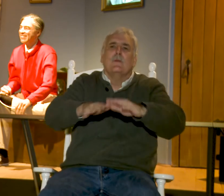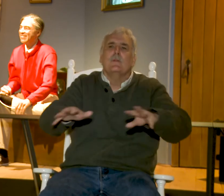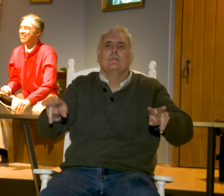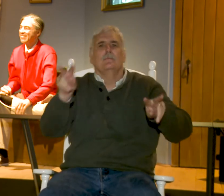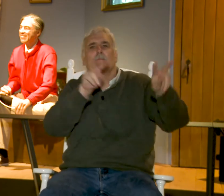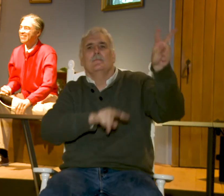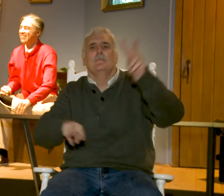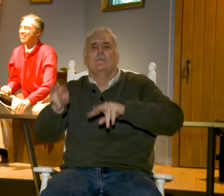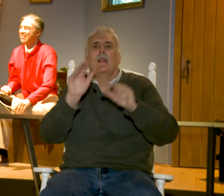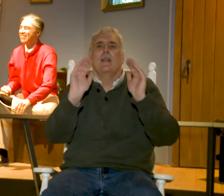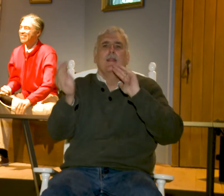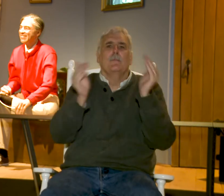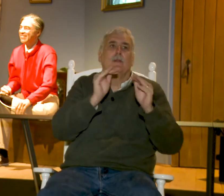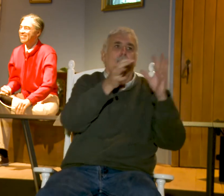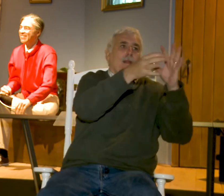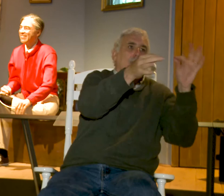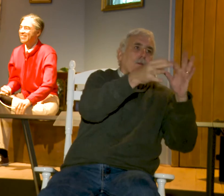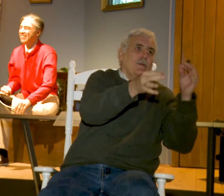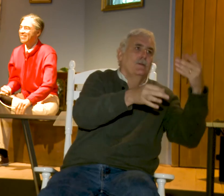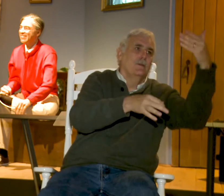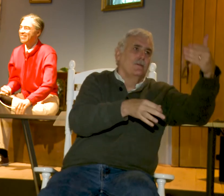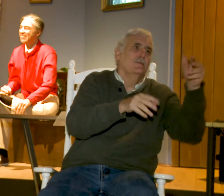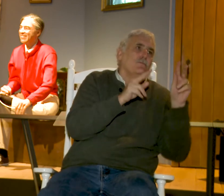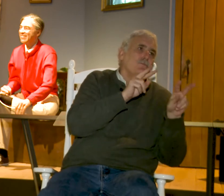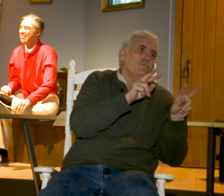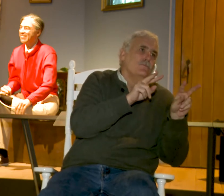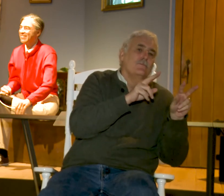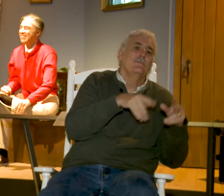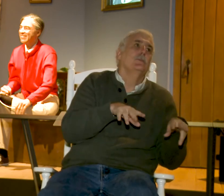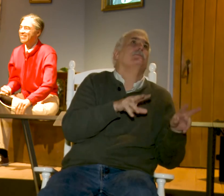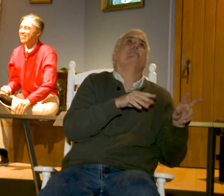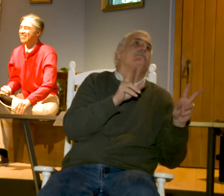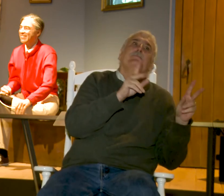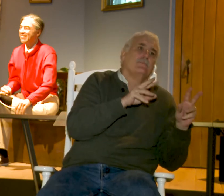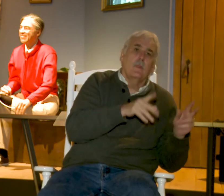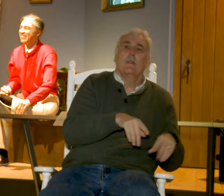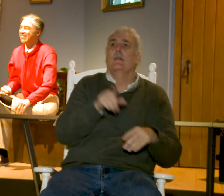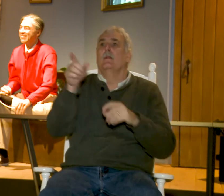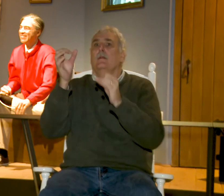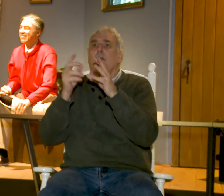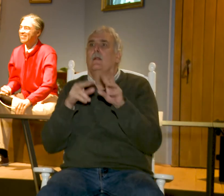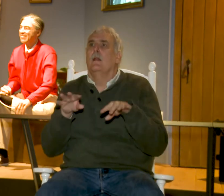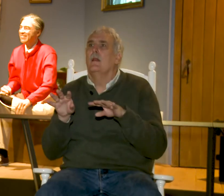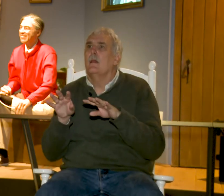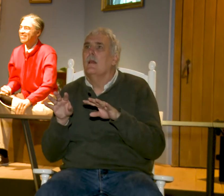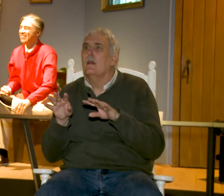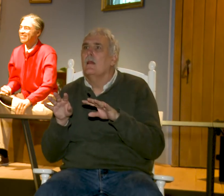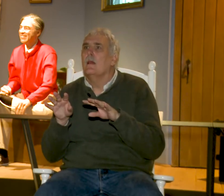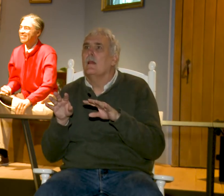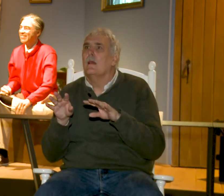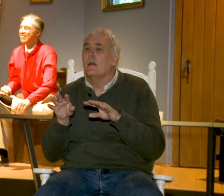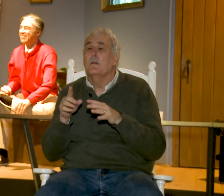children to compare watching with closed captioned and the ASL version. Deaf children were captivated.